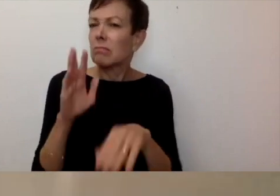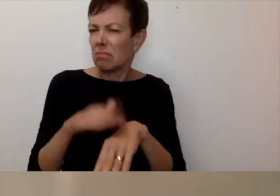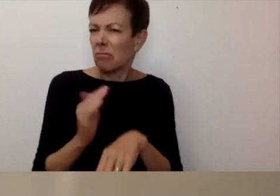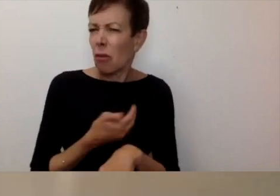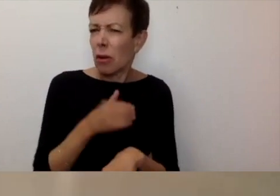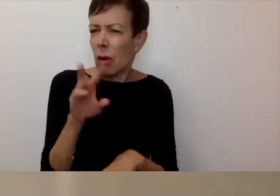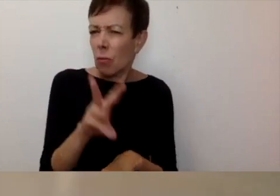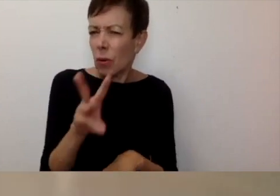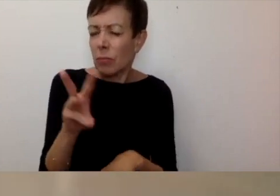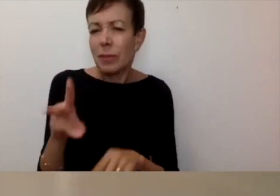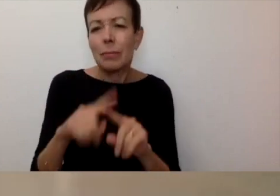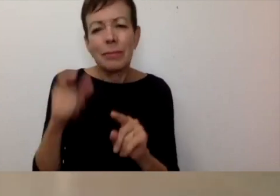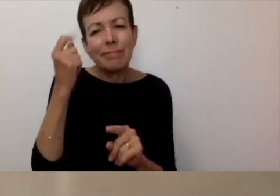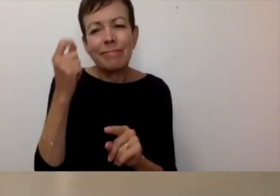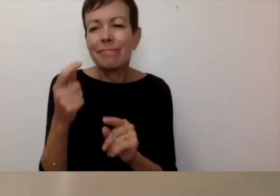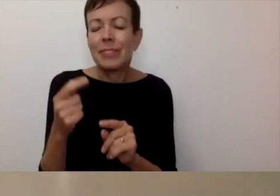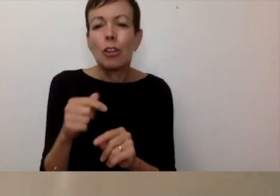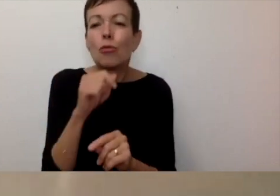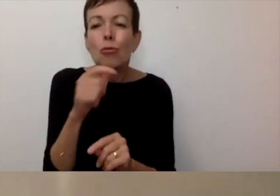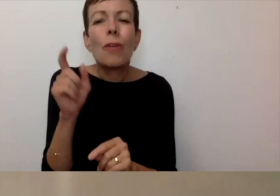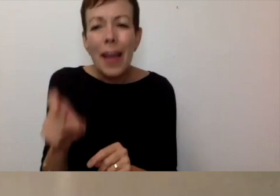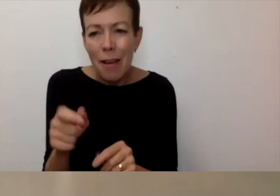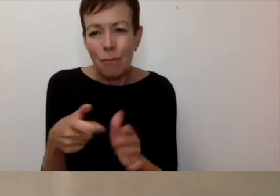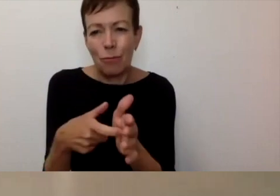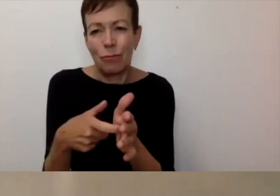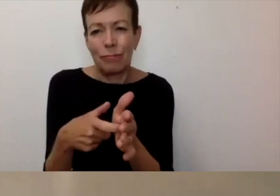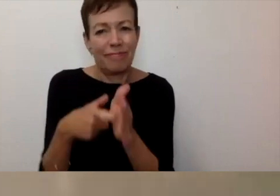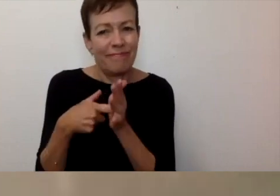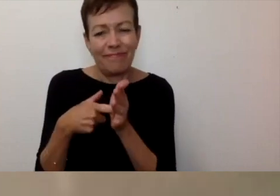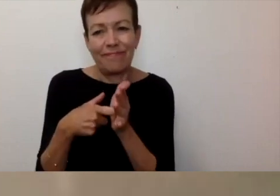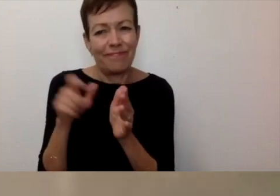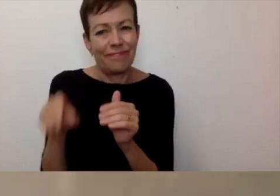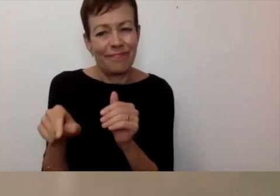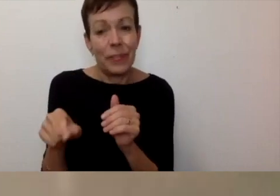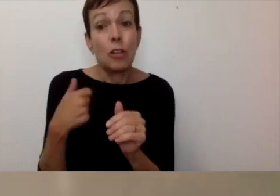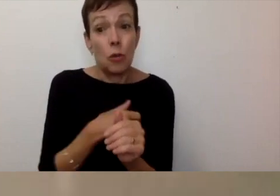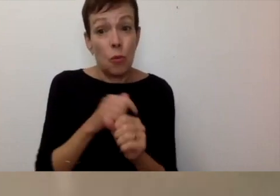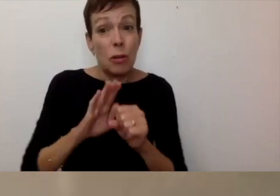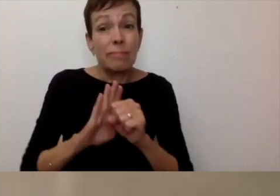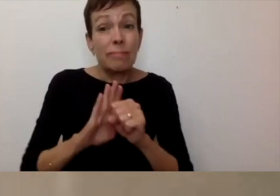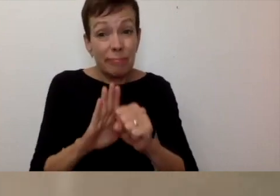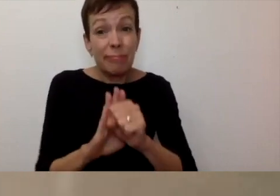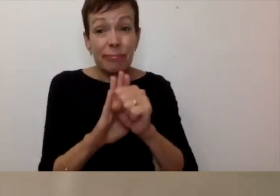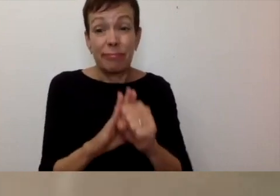binding by law so we're working we're lobbying with the government to change that so that it becomes uh binding